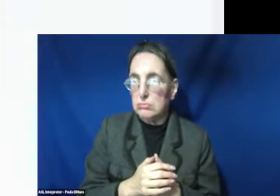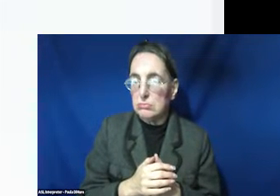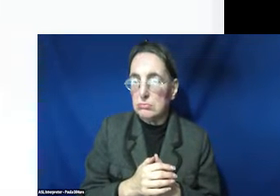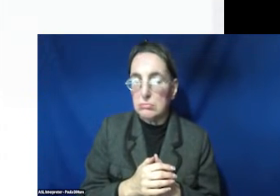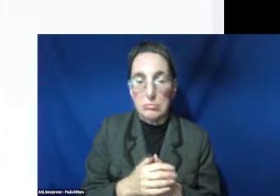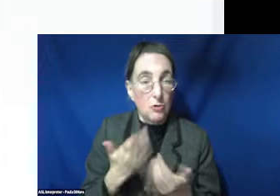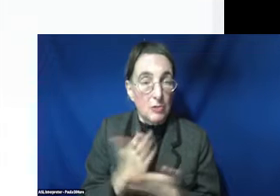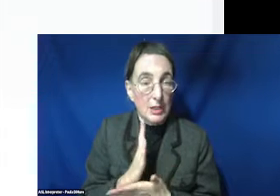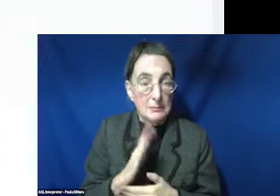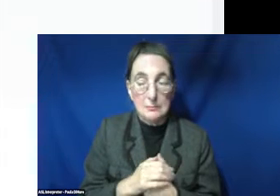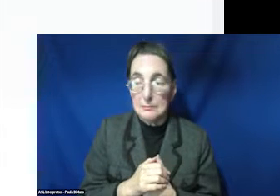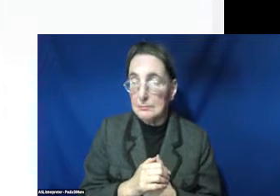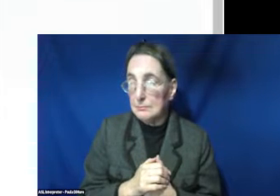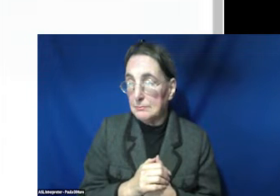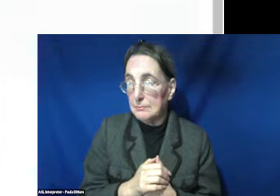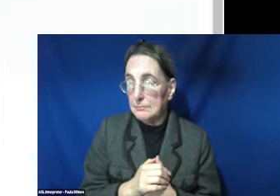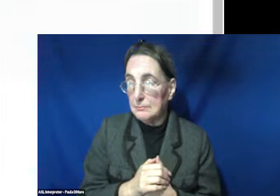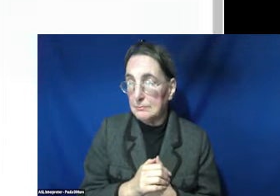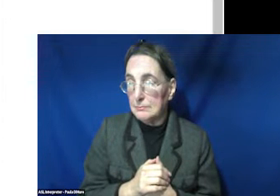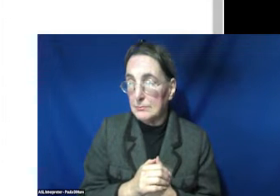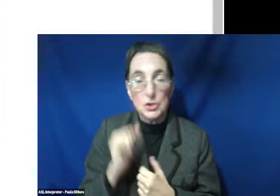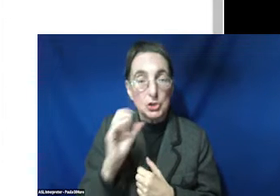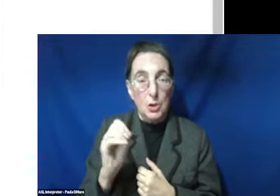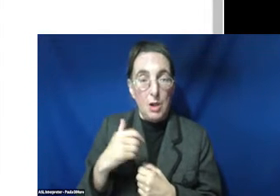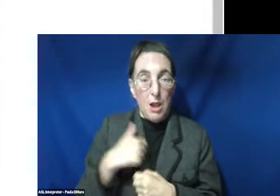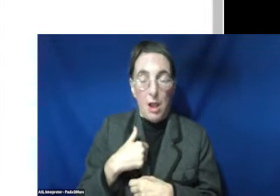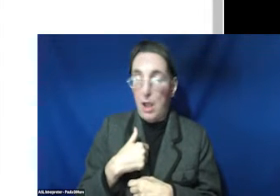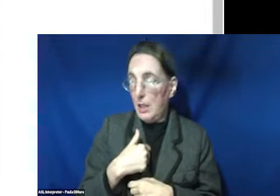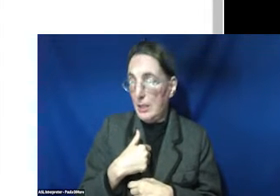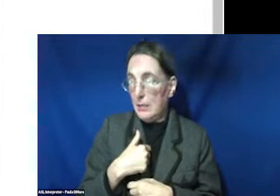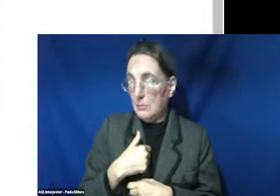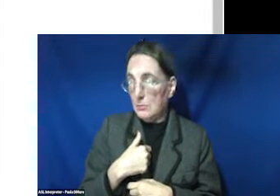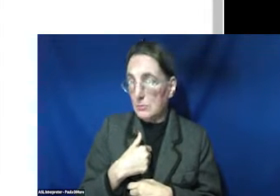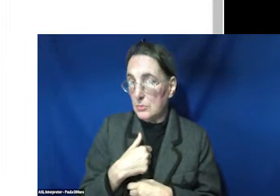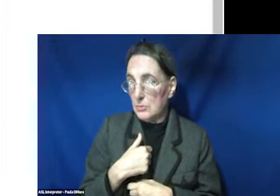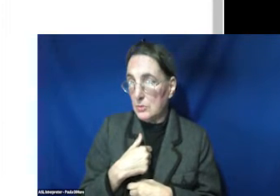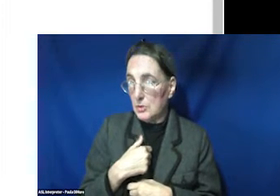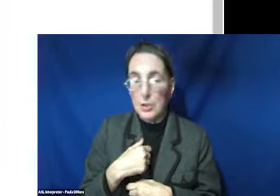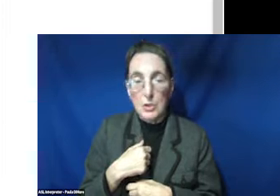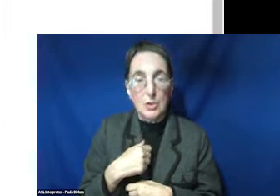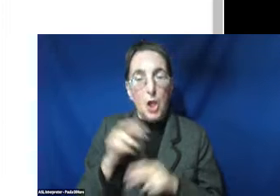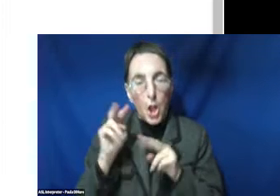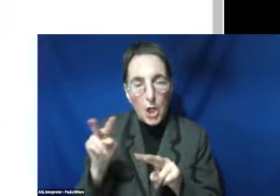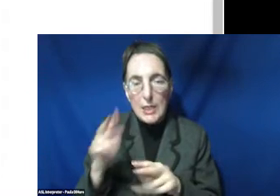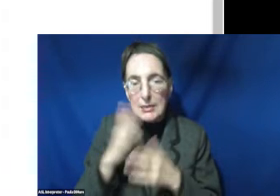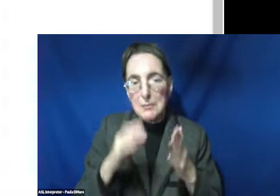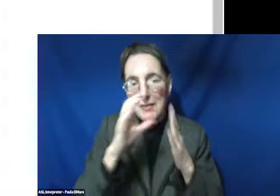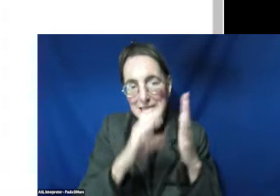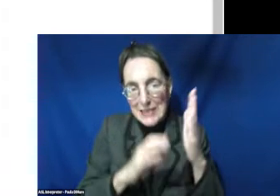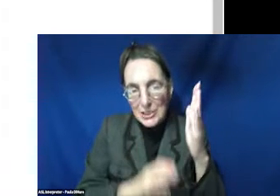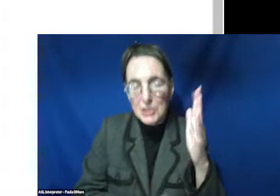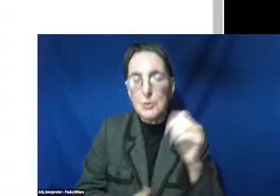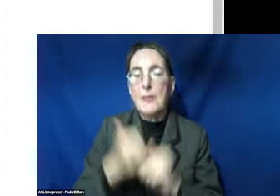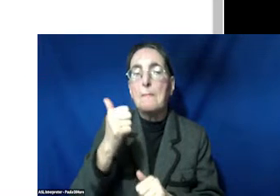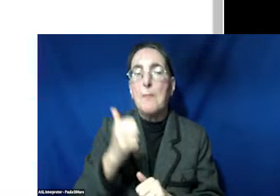So I am going to go by some of the sections that have the most questions at IT Help Central.